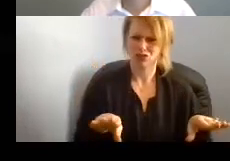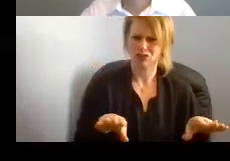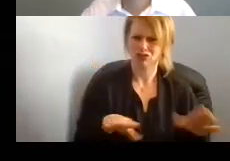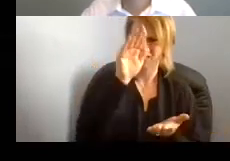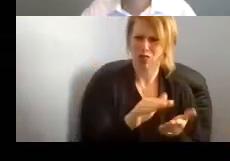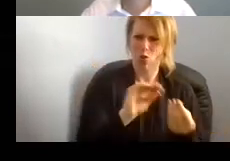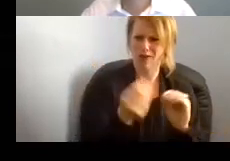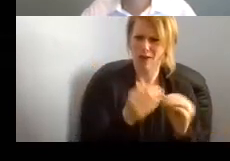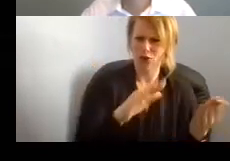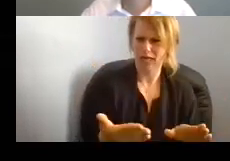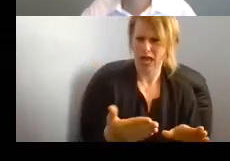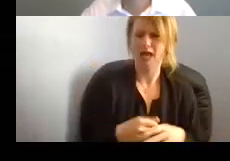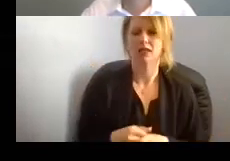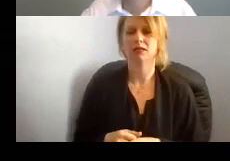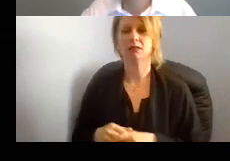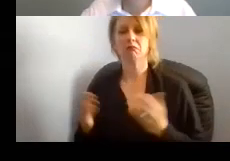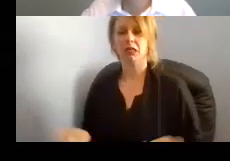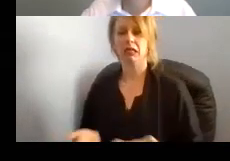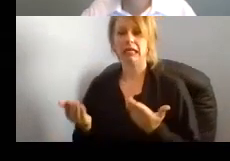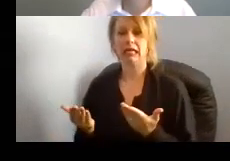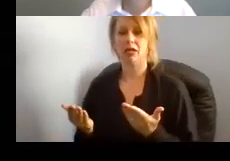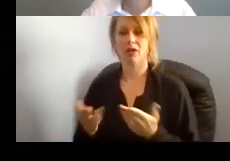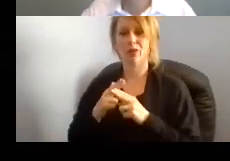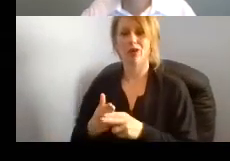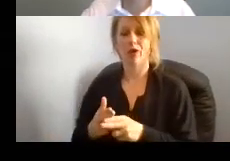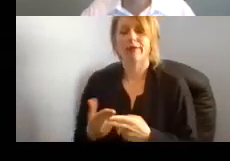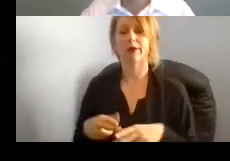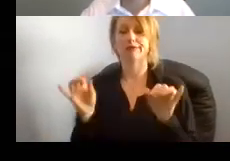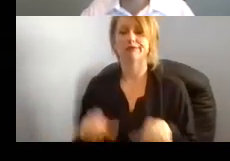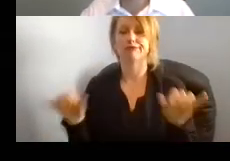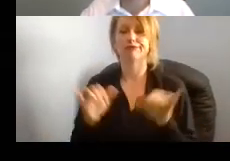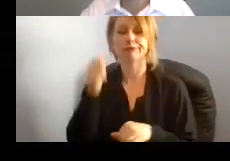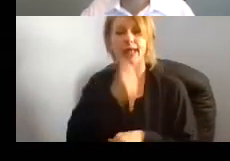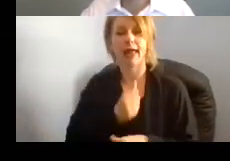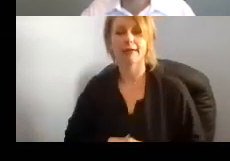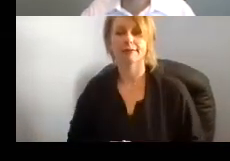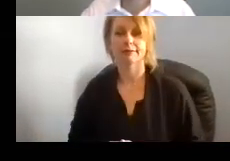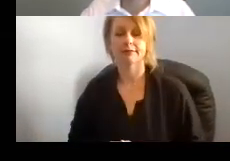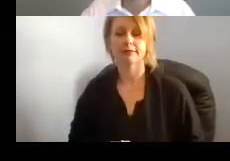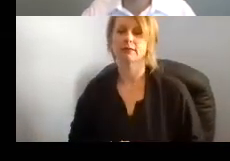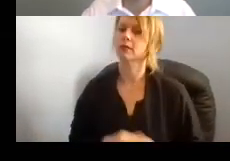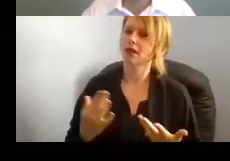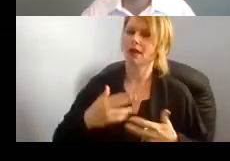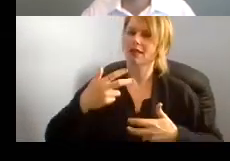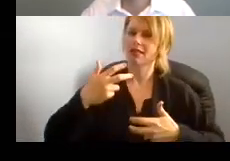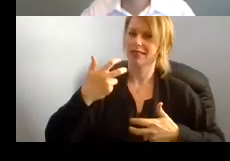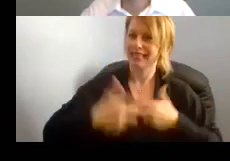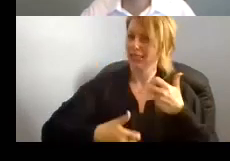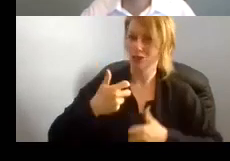Here, we call it a typical day in our community. And so I think the issue is that this is always – you know,